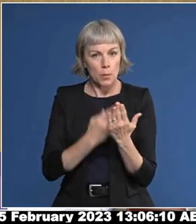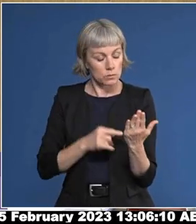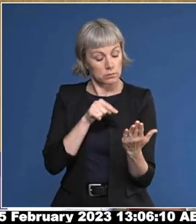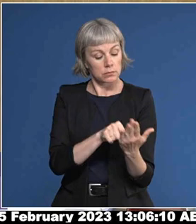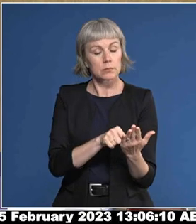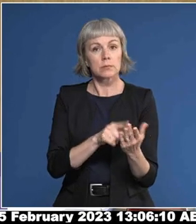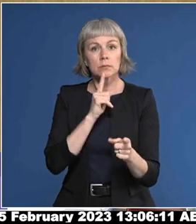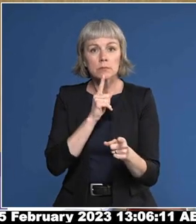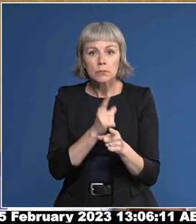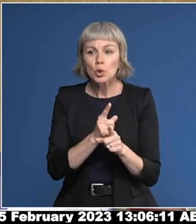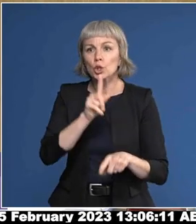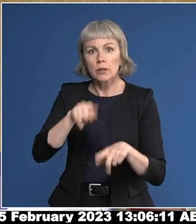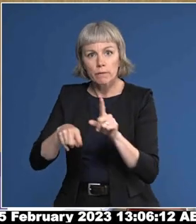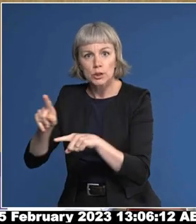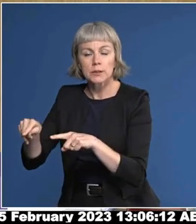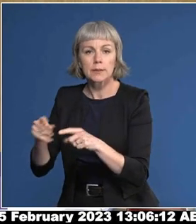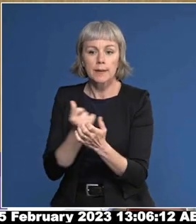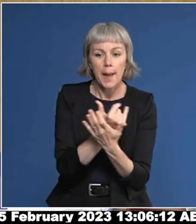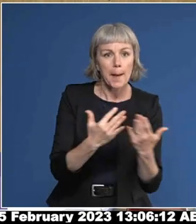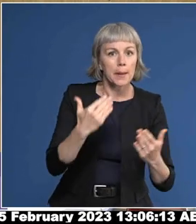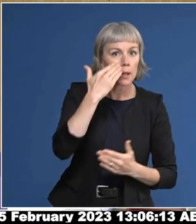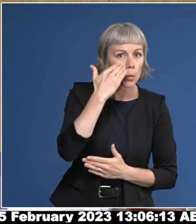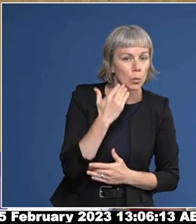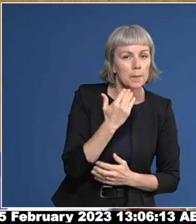people with disability or culturally and linguistically diverse.